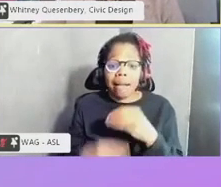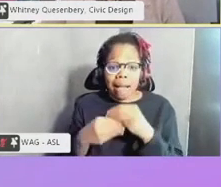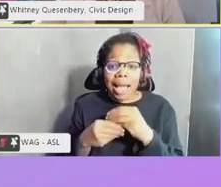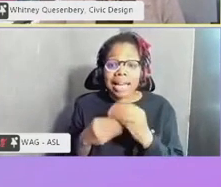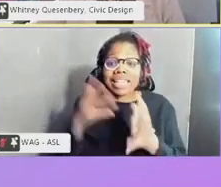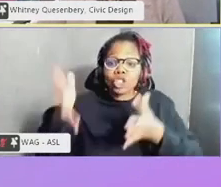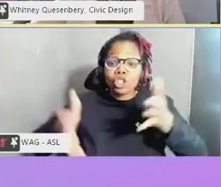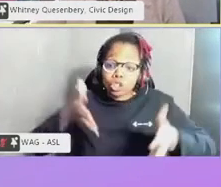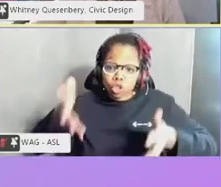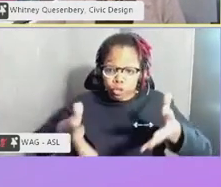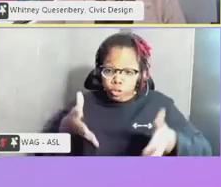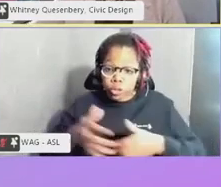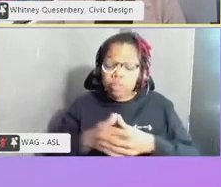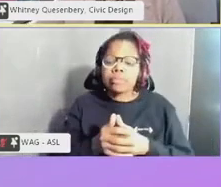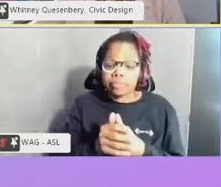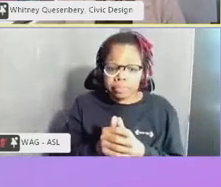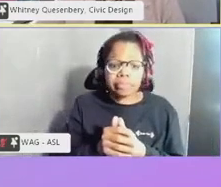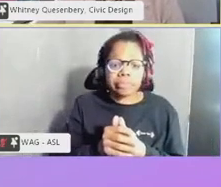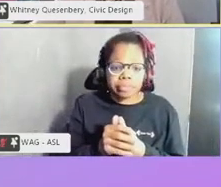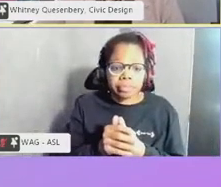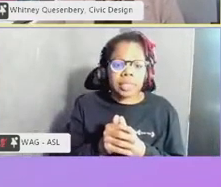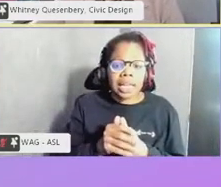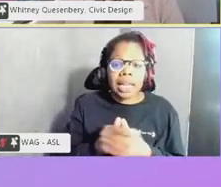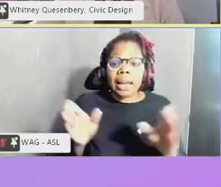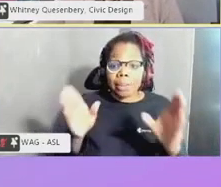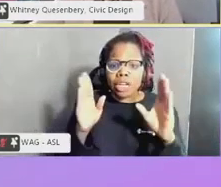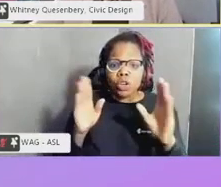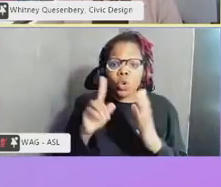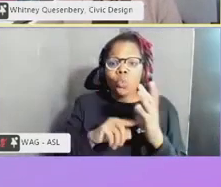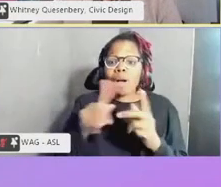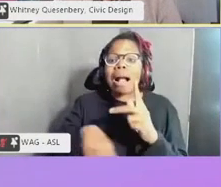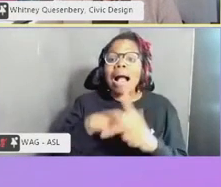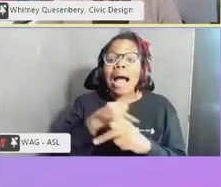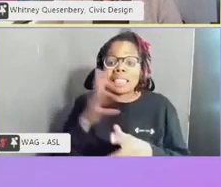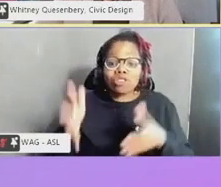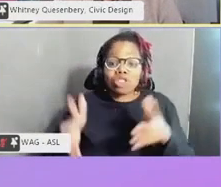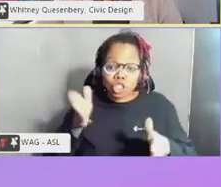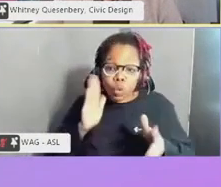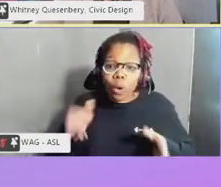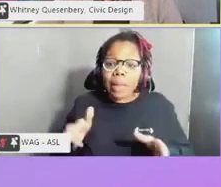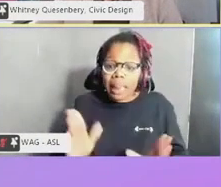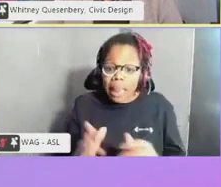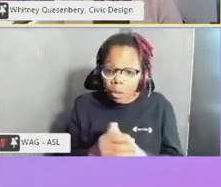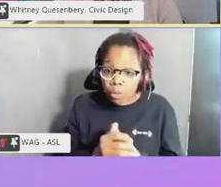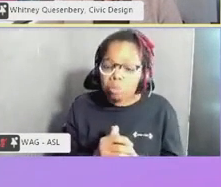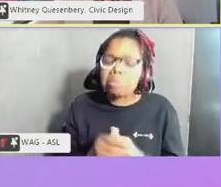everything is so small on it. We also updated, added